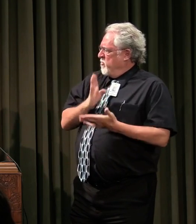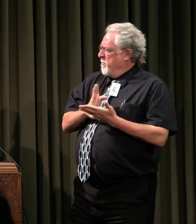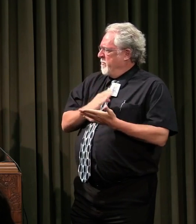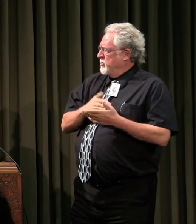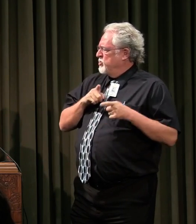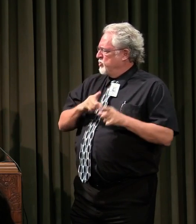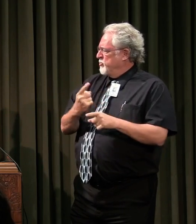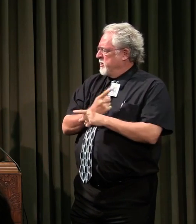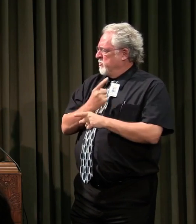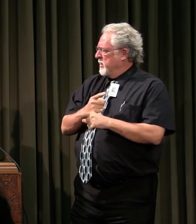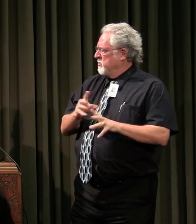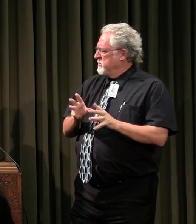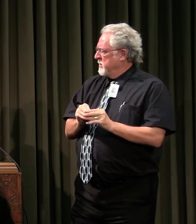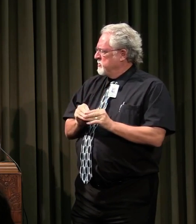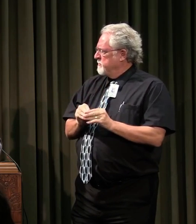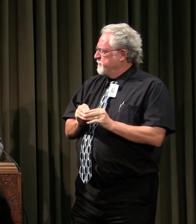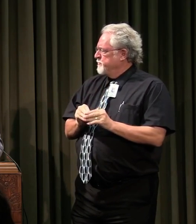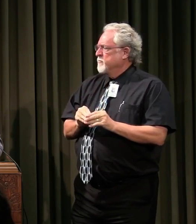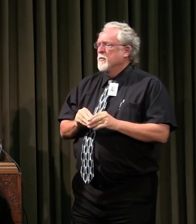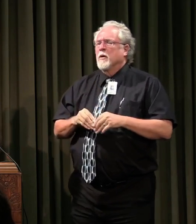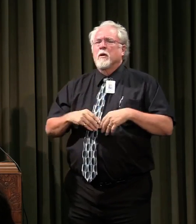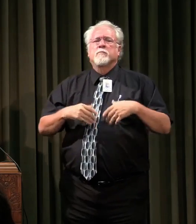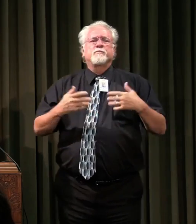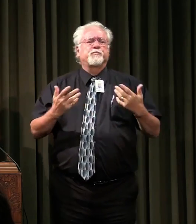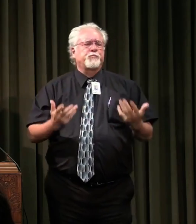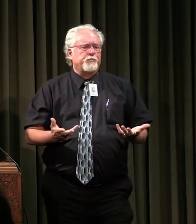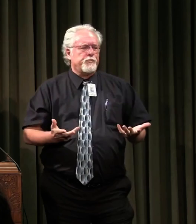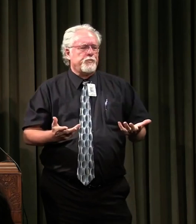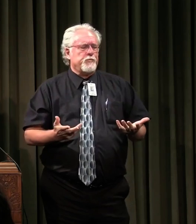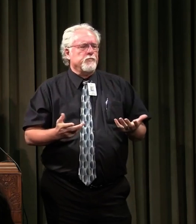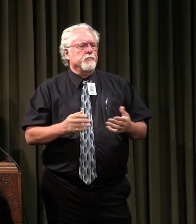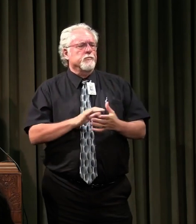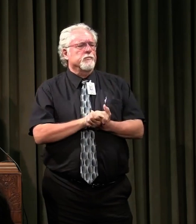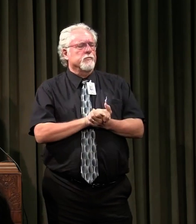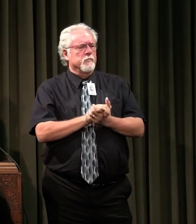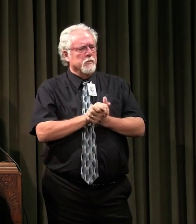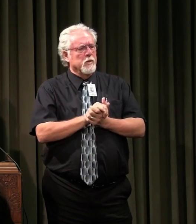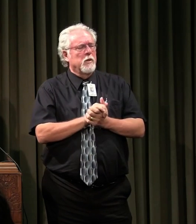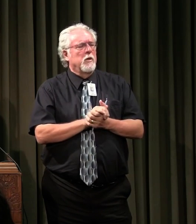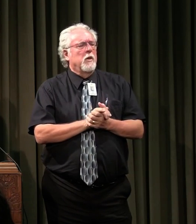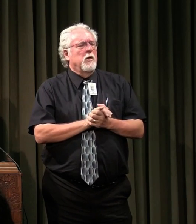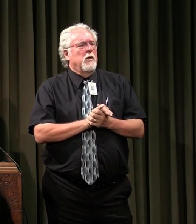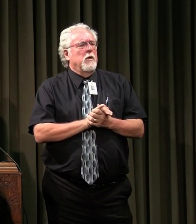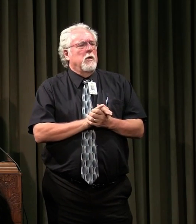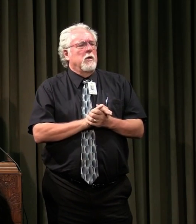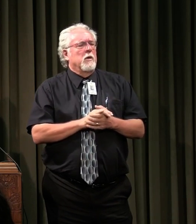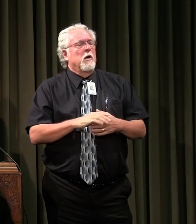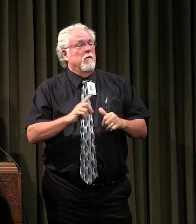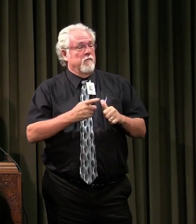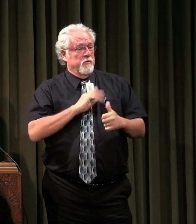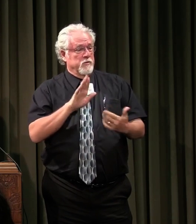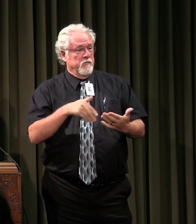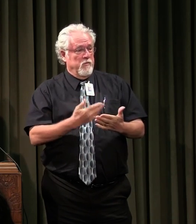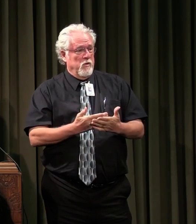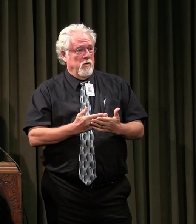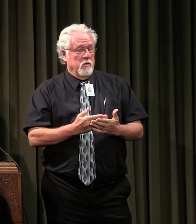well first of all it is tough